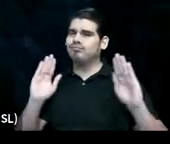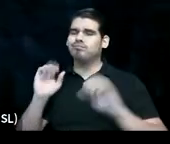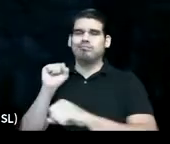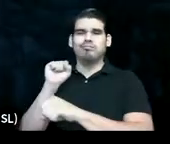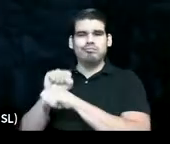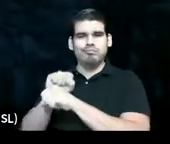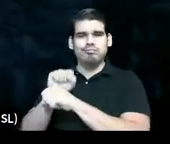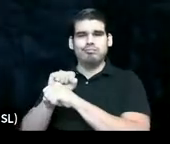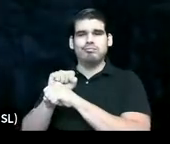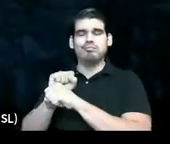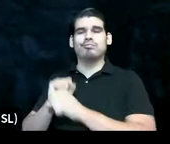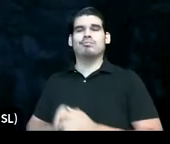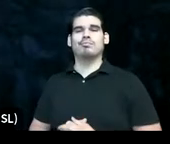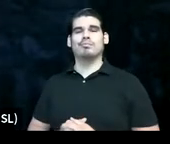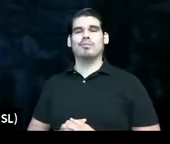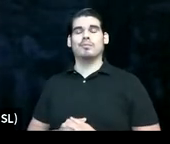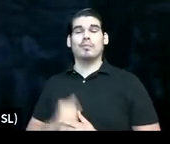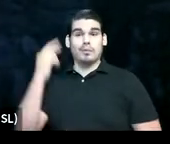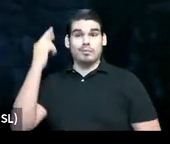I just was wondering um each region.